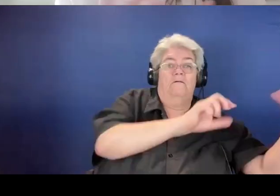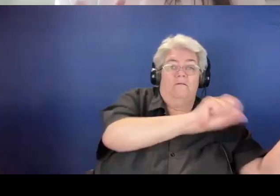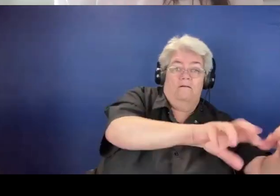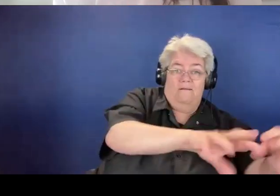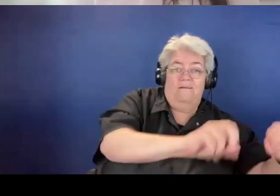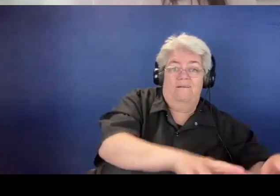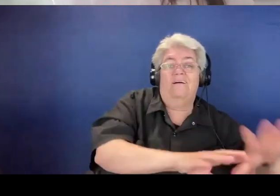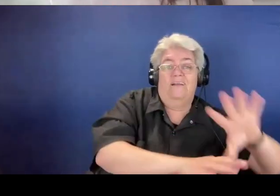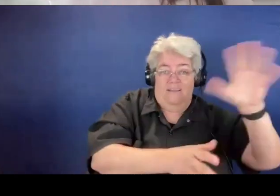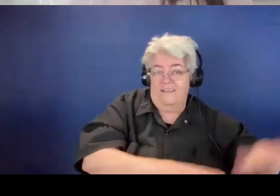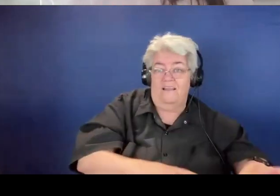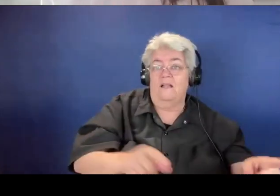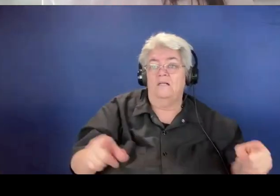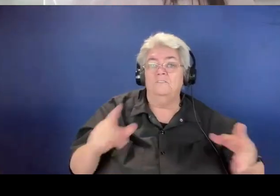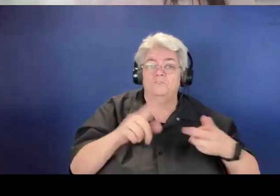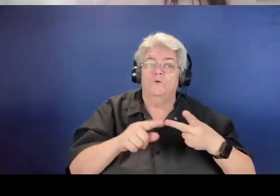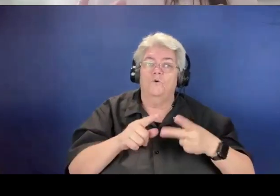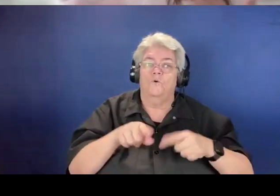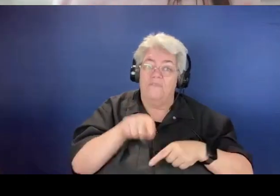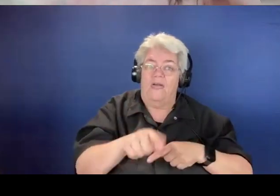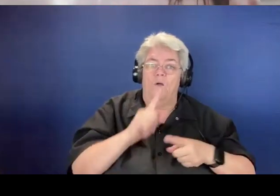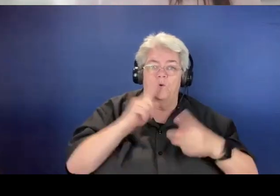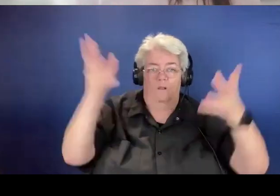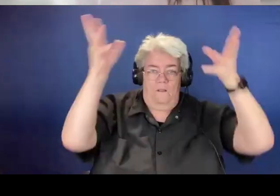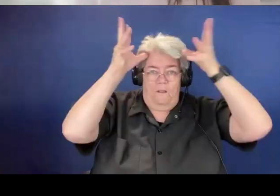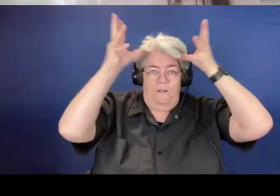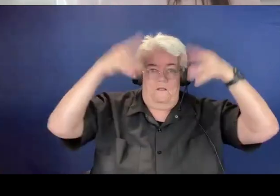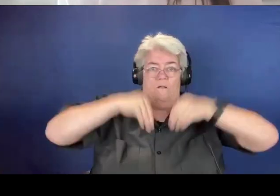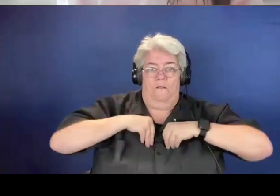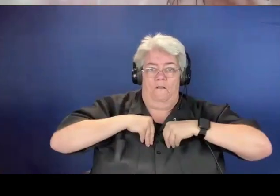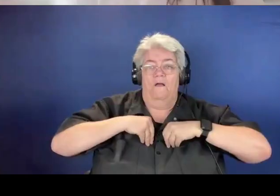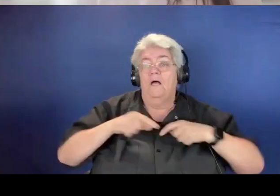So, it is up to the family to decide what works best for them.